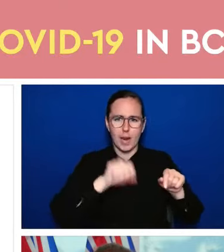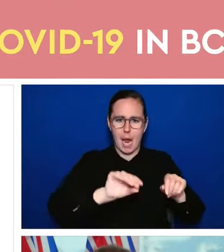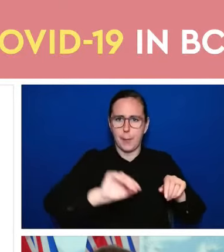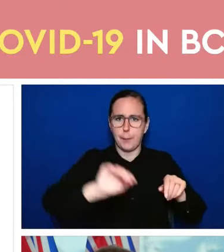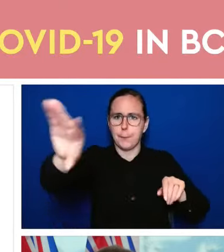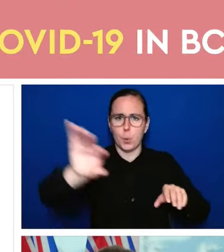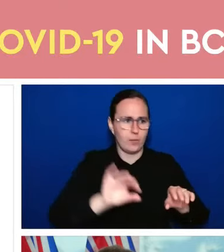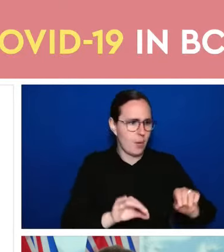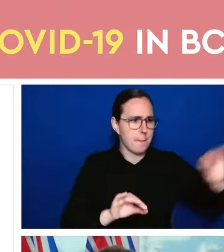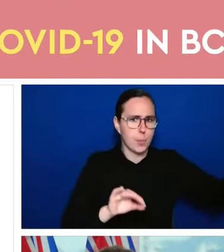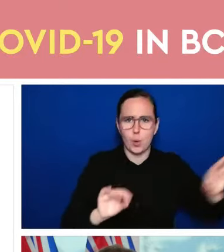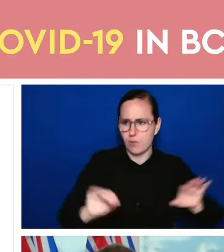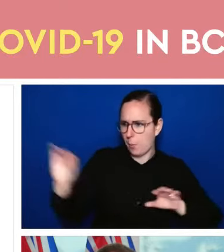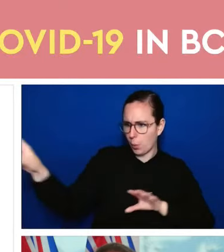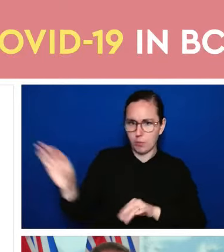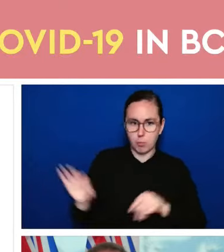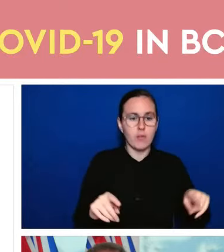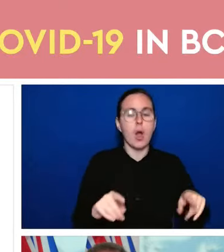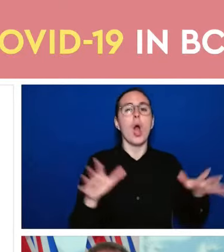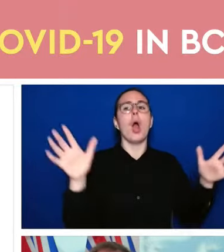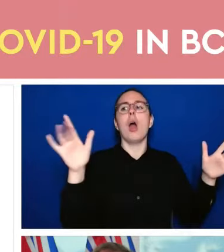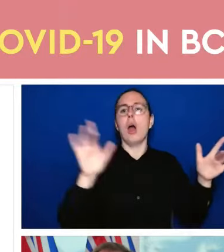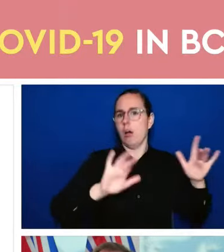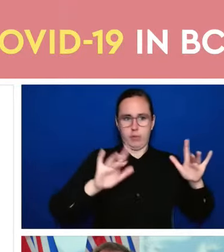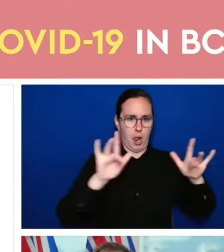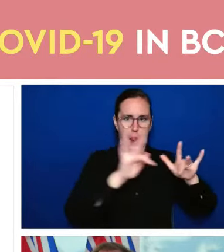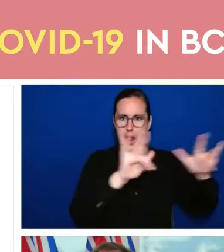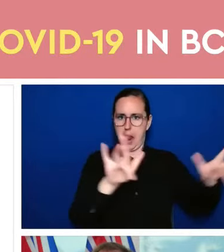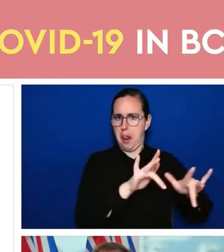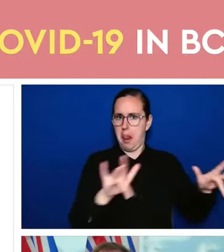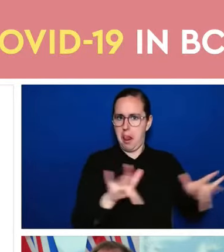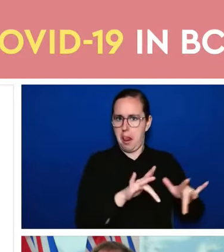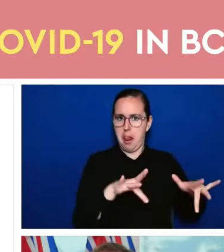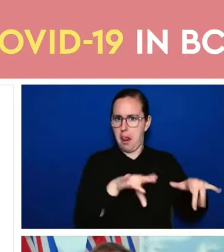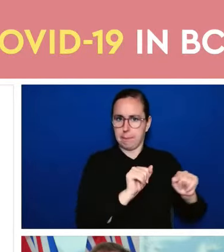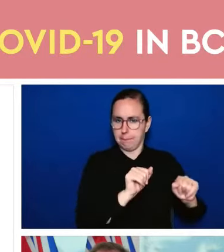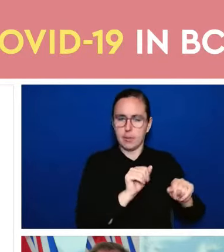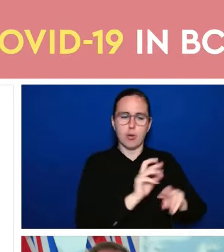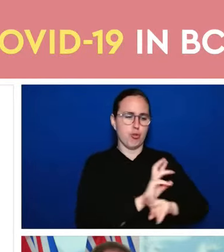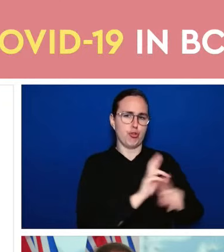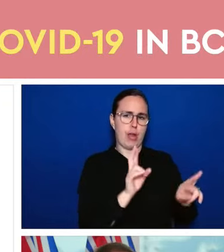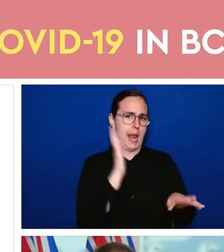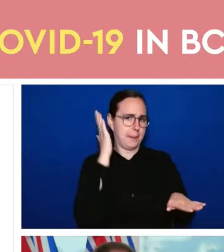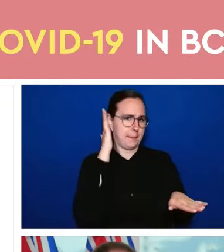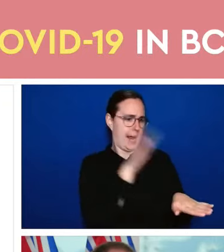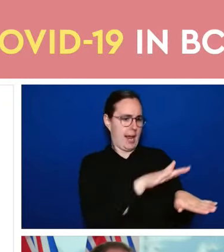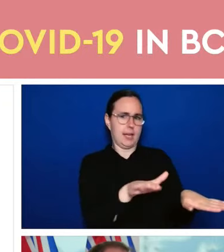hundred eight hundred beds are needed this is an important step and we're doing it in different